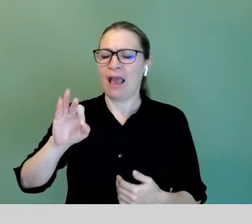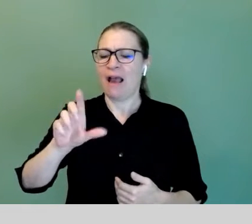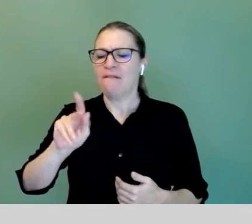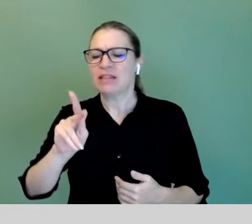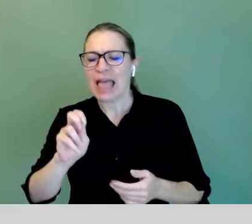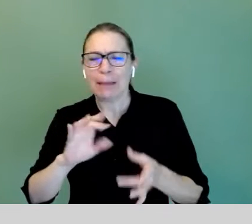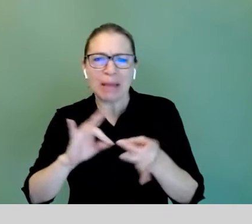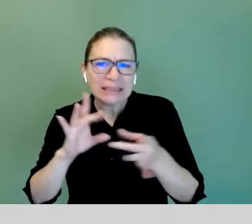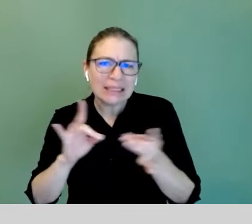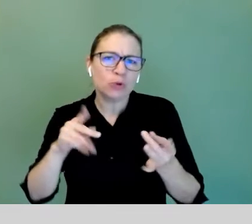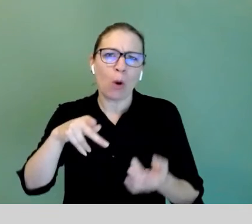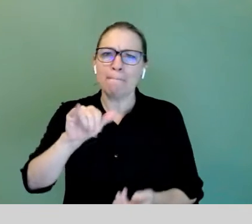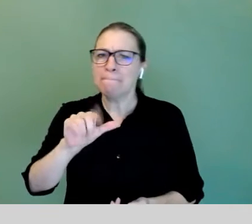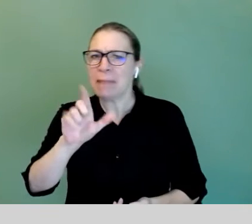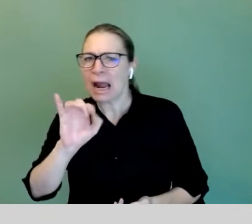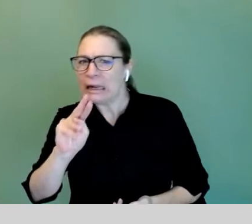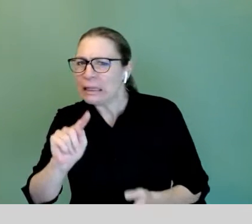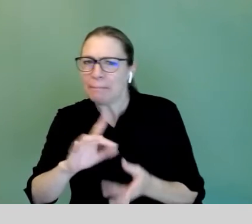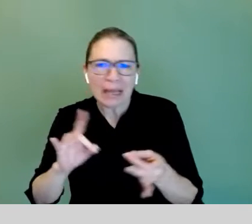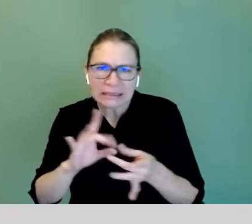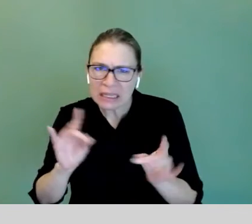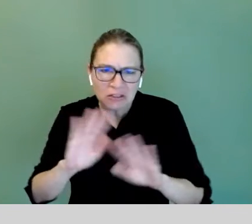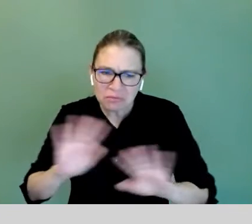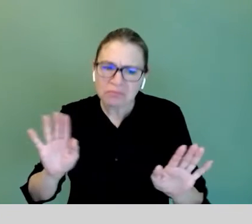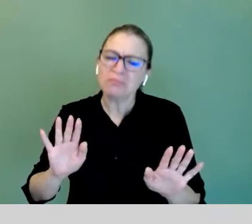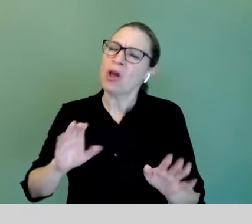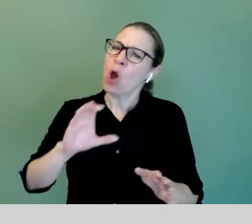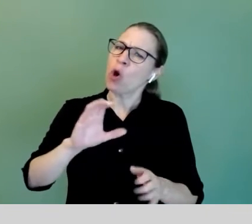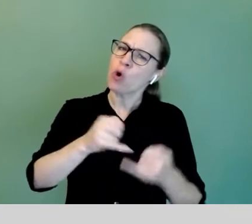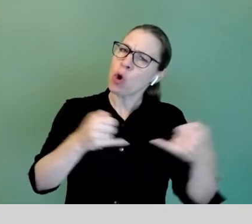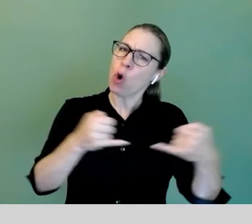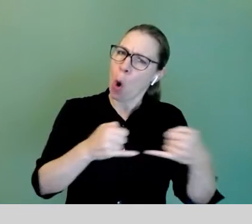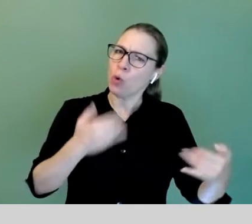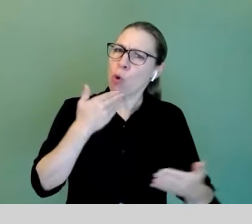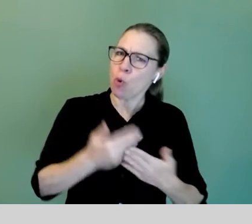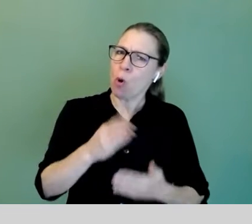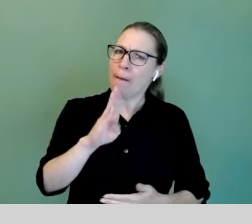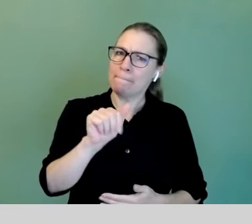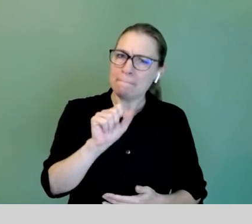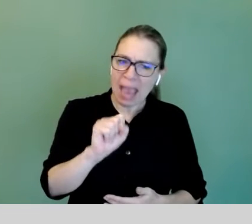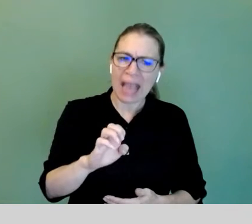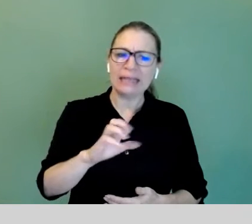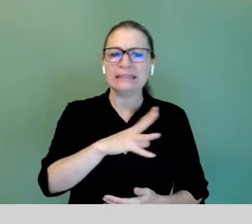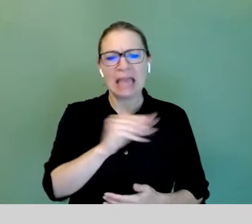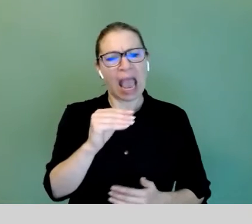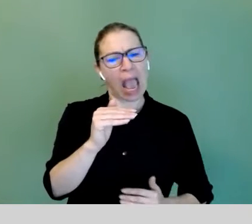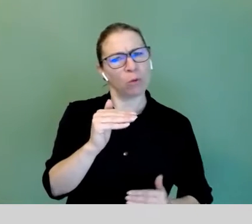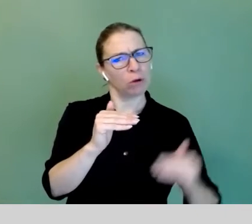so your code has some good base and is on the level of Python 3.6, 3.7,